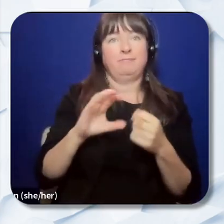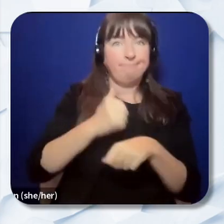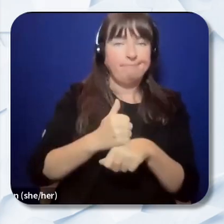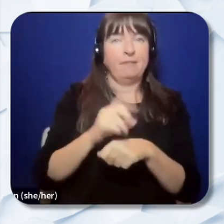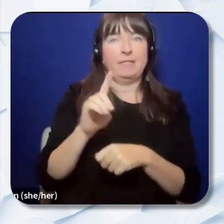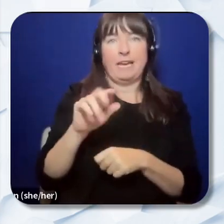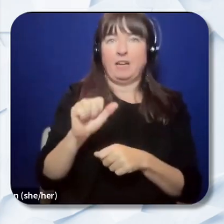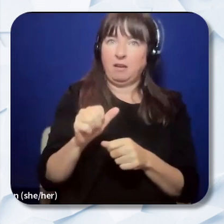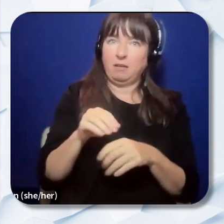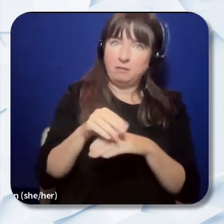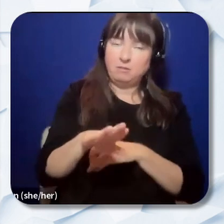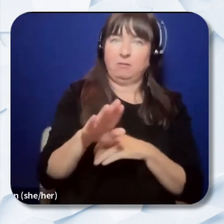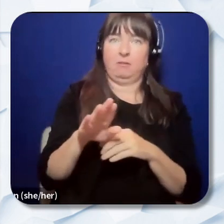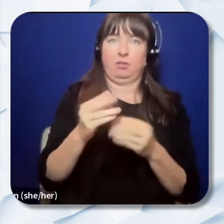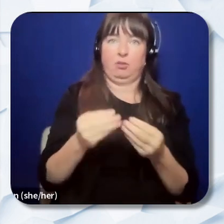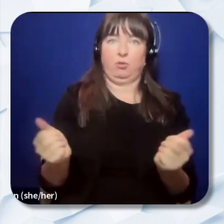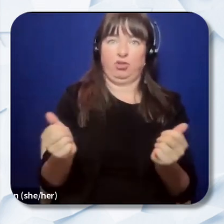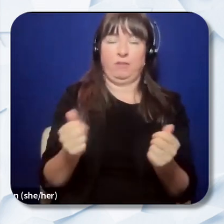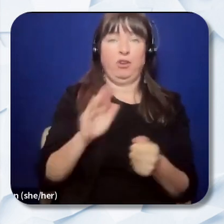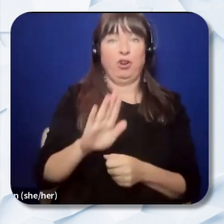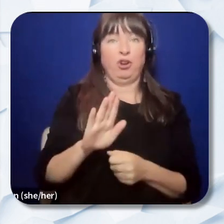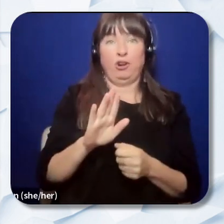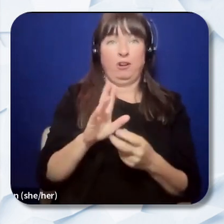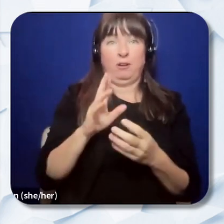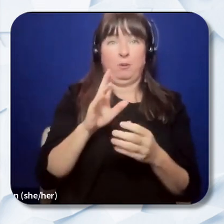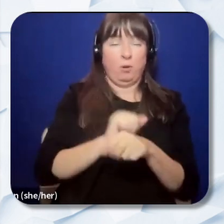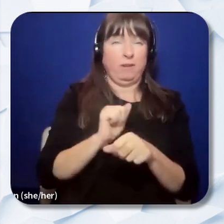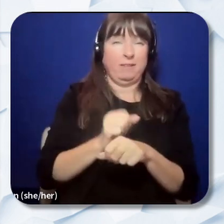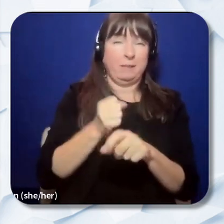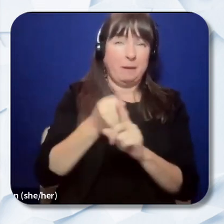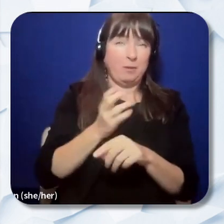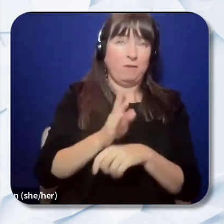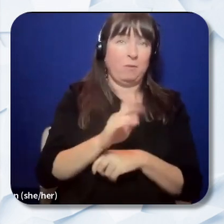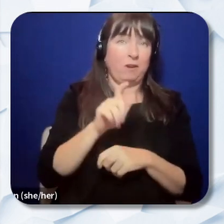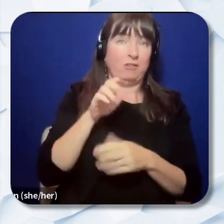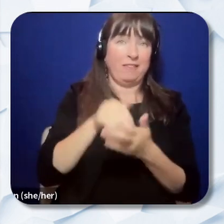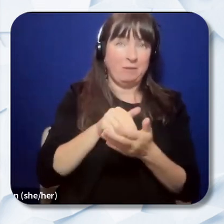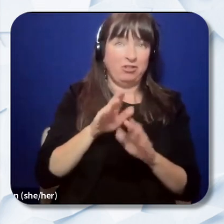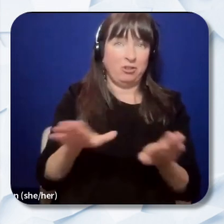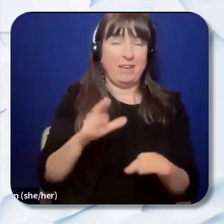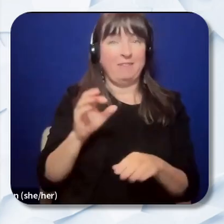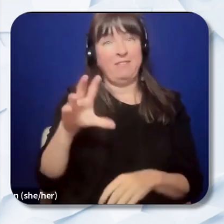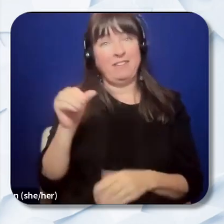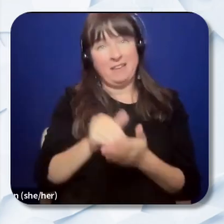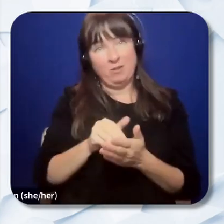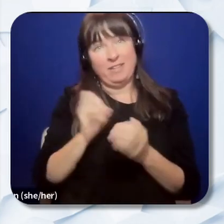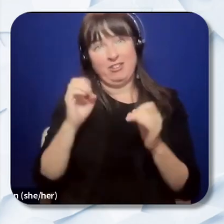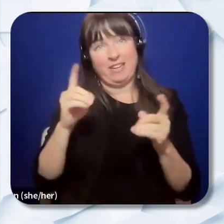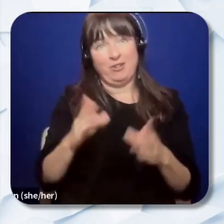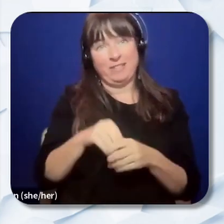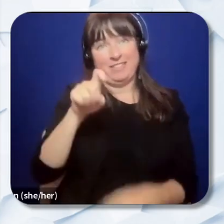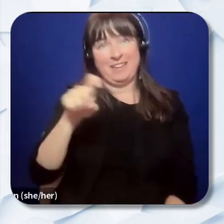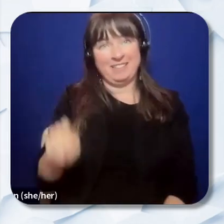has directly impacted over 100,000 children and 50,000 educators in Texas. Dominique excels in